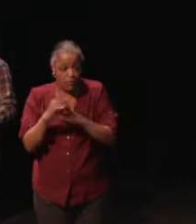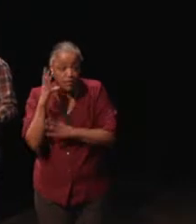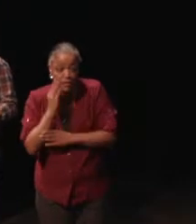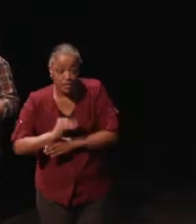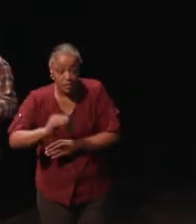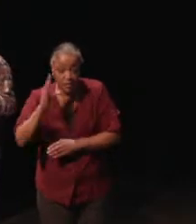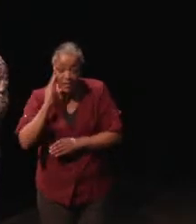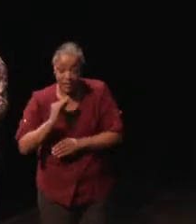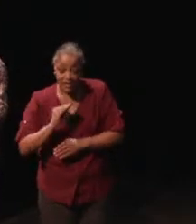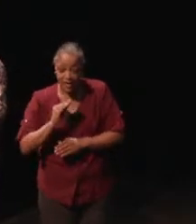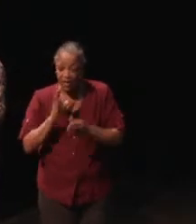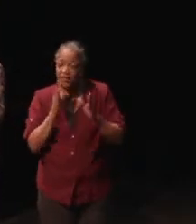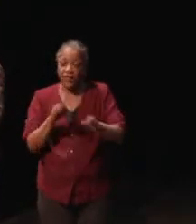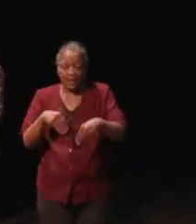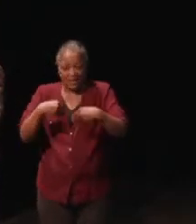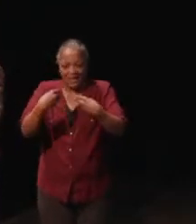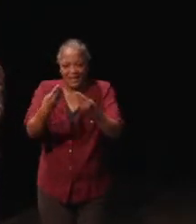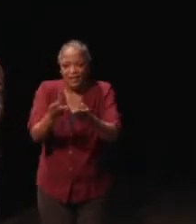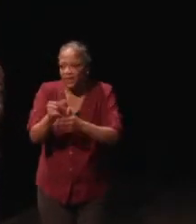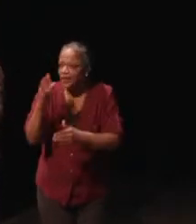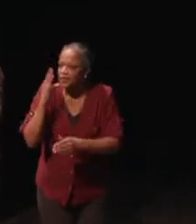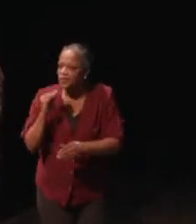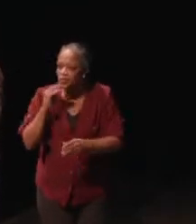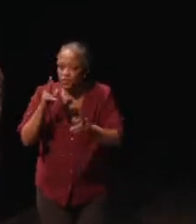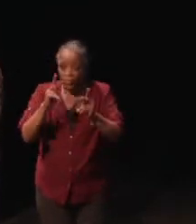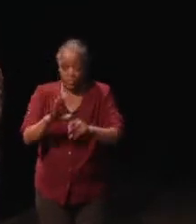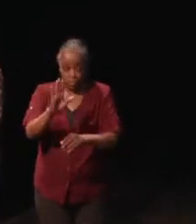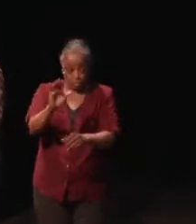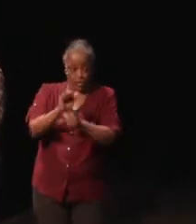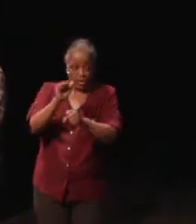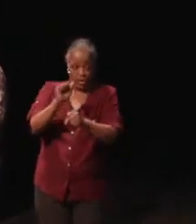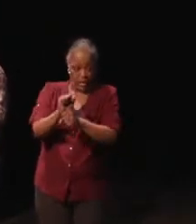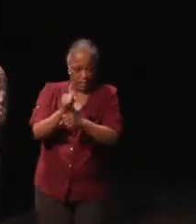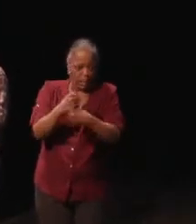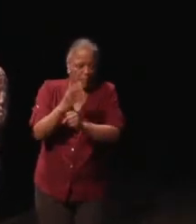and then giving it to the person whose job it is to make that experience good,